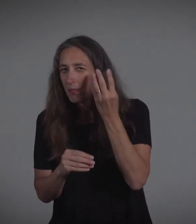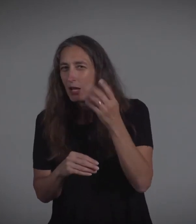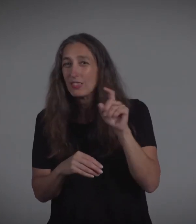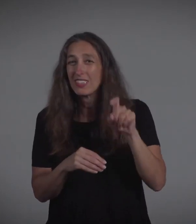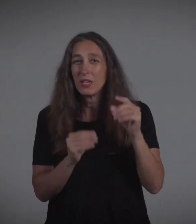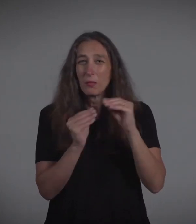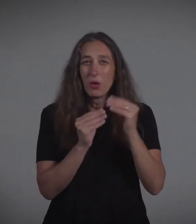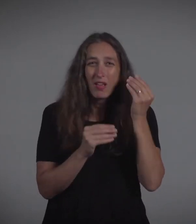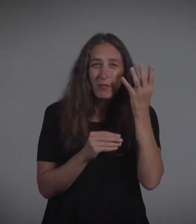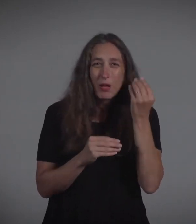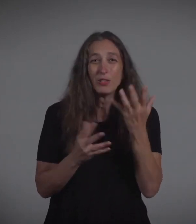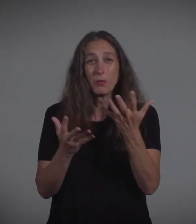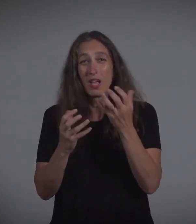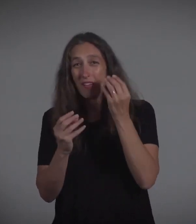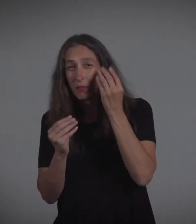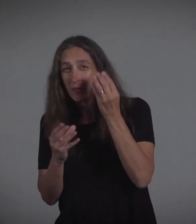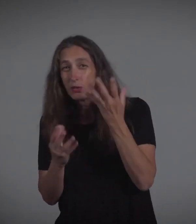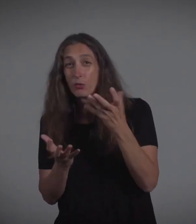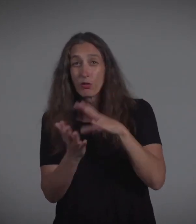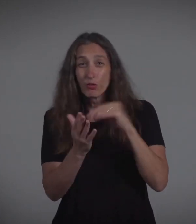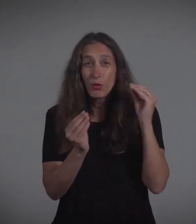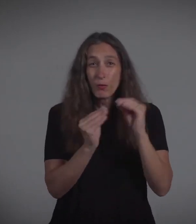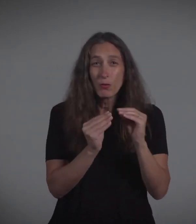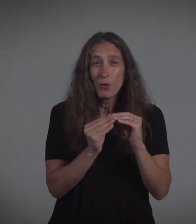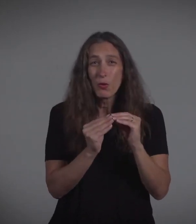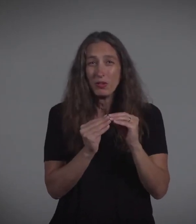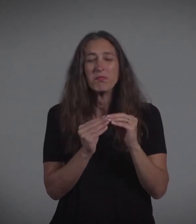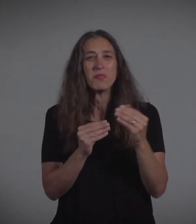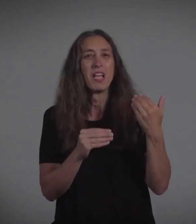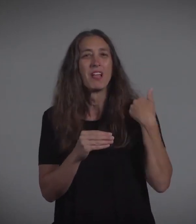If you need more information it will be on the next screen.